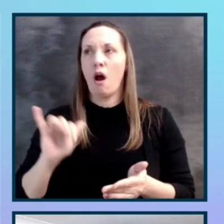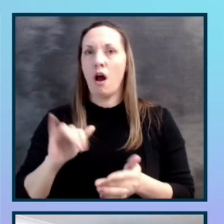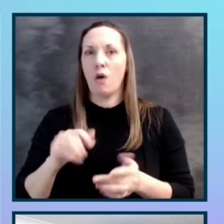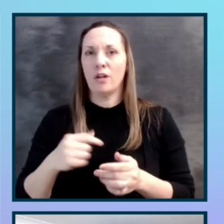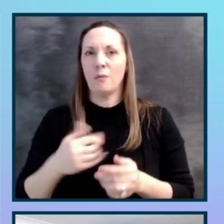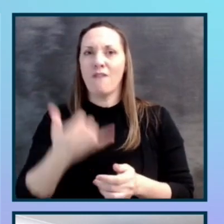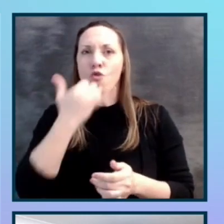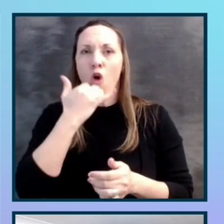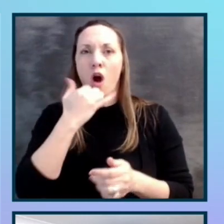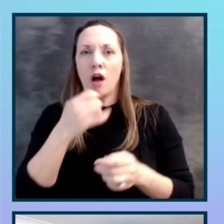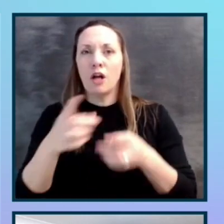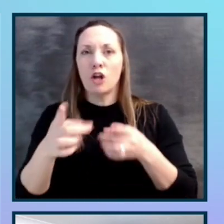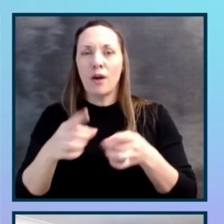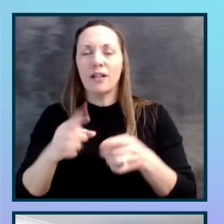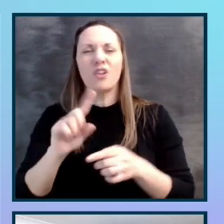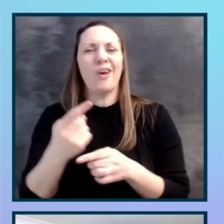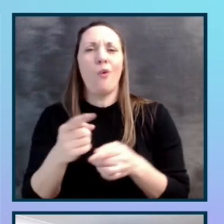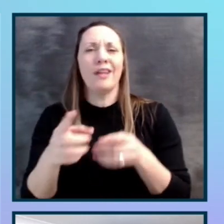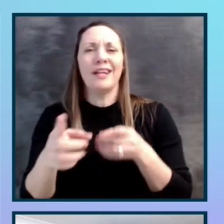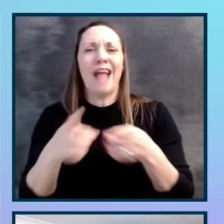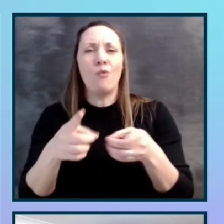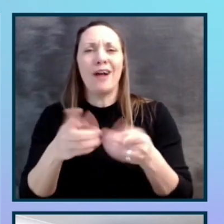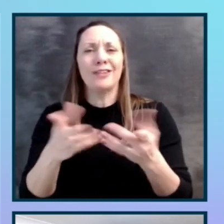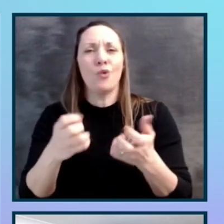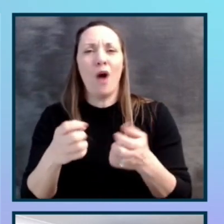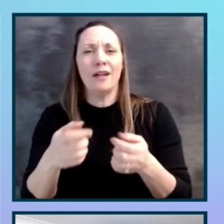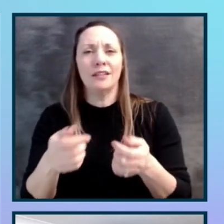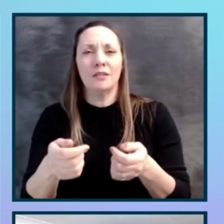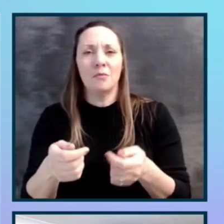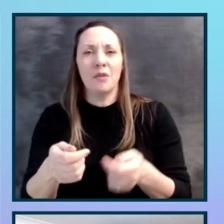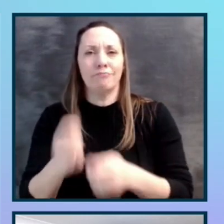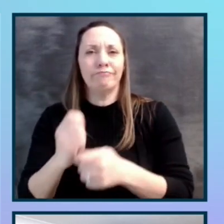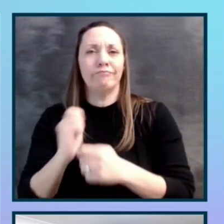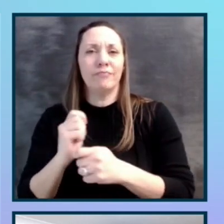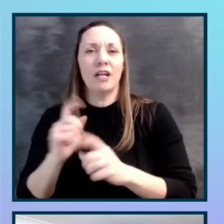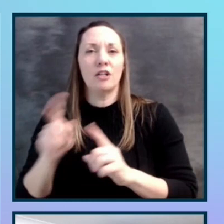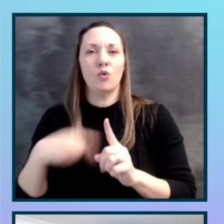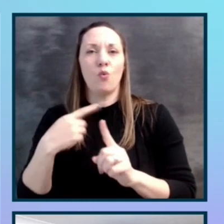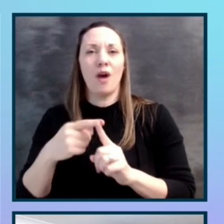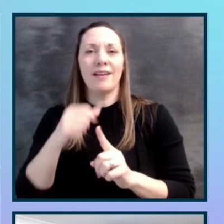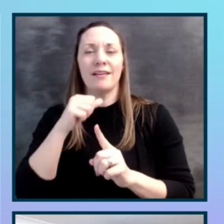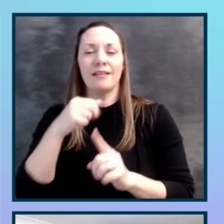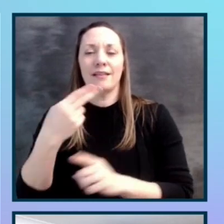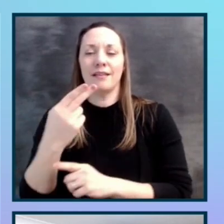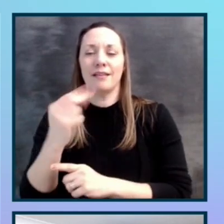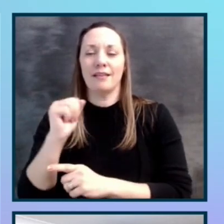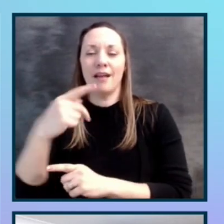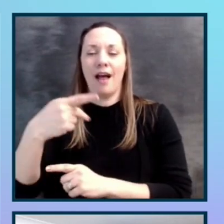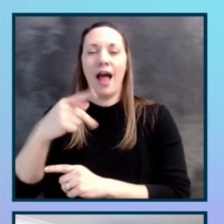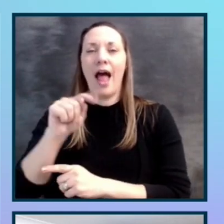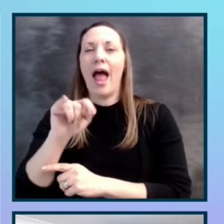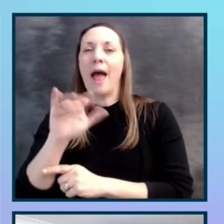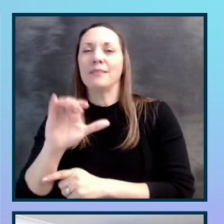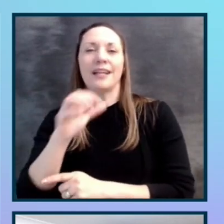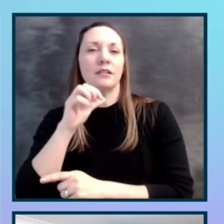So the only direction you want to be moving in is the one where the haptics are not able to be felt.